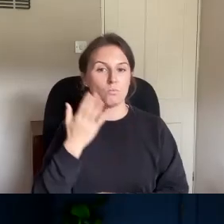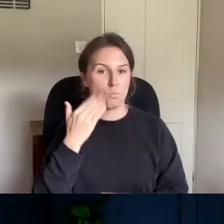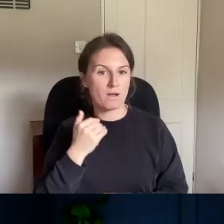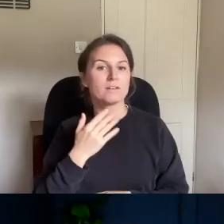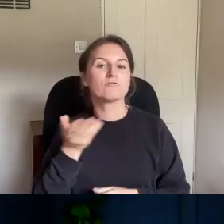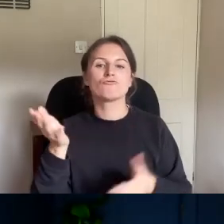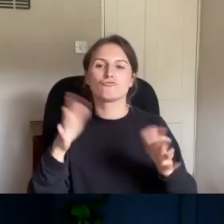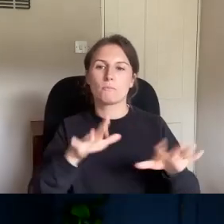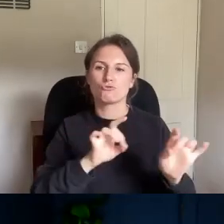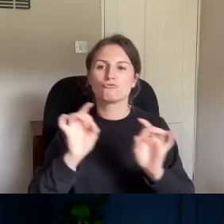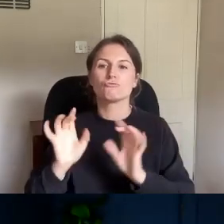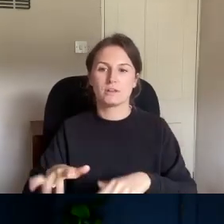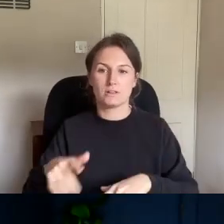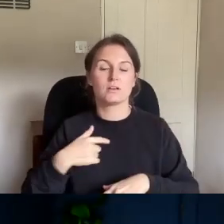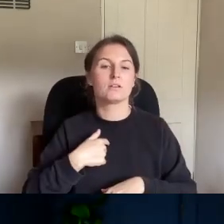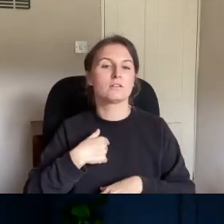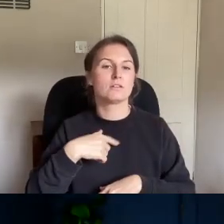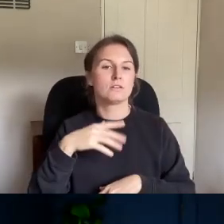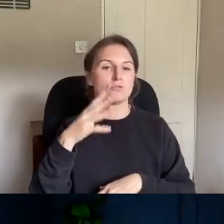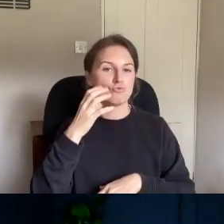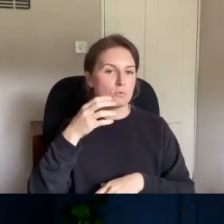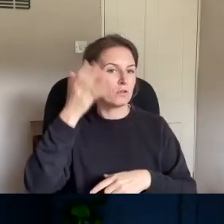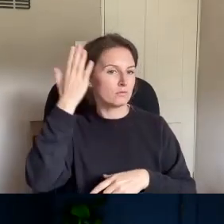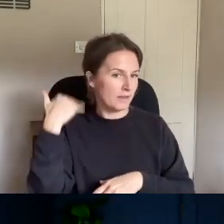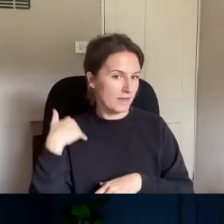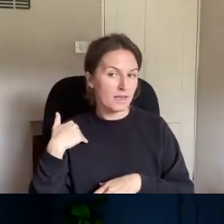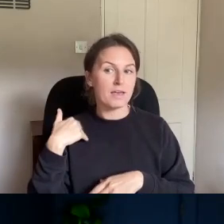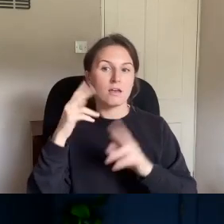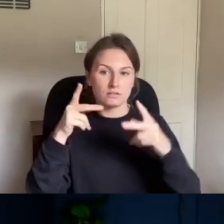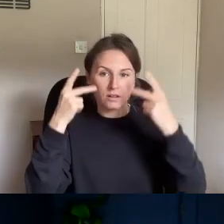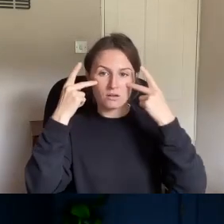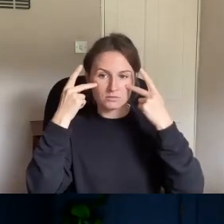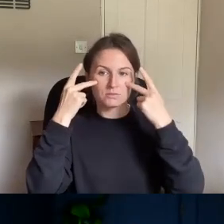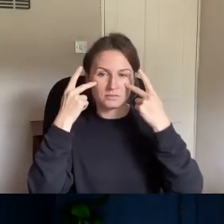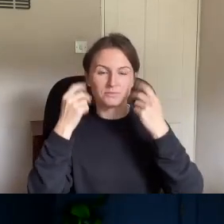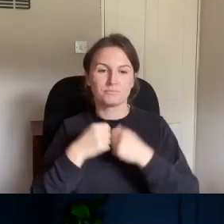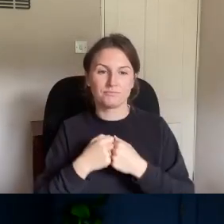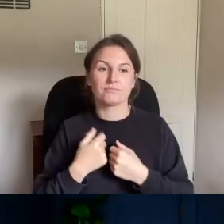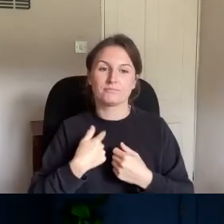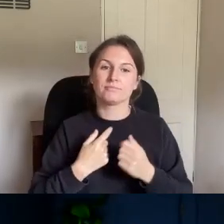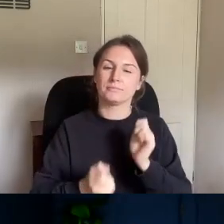with strawberry-blonde hair and big dark-brimmed glasses. I'm the senior manager for programs